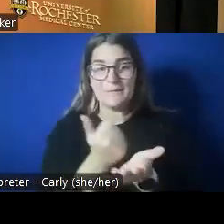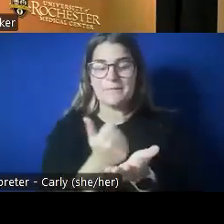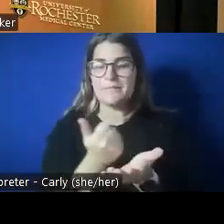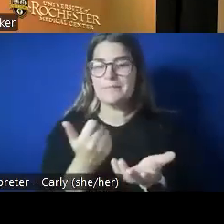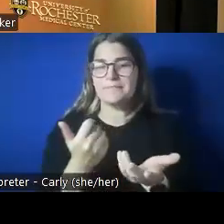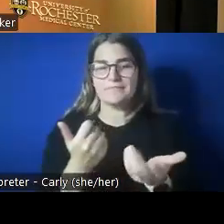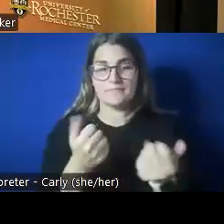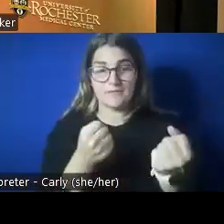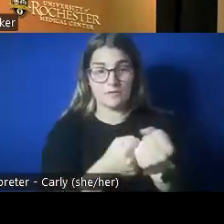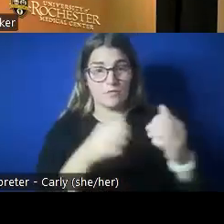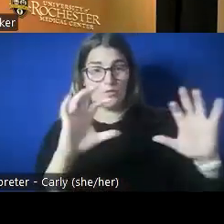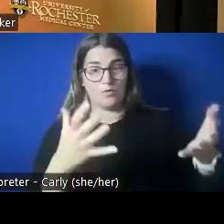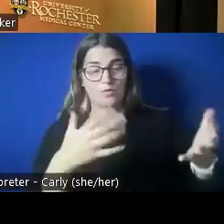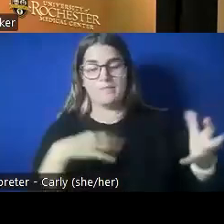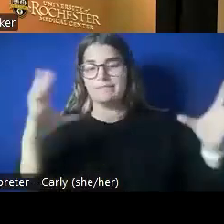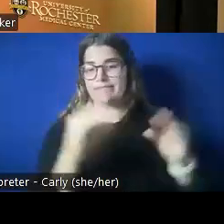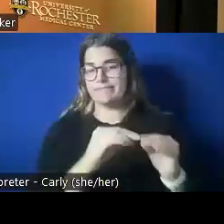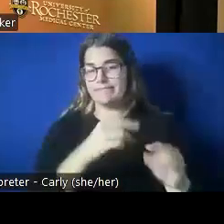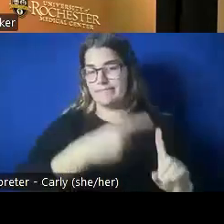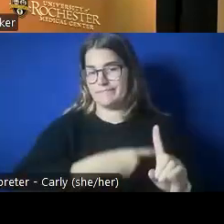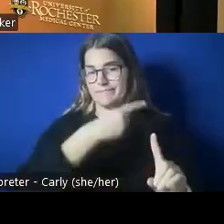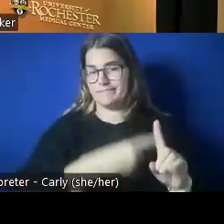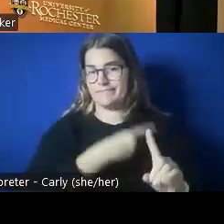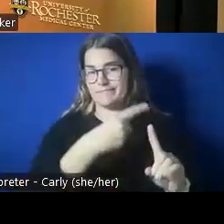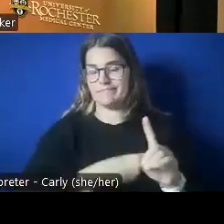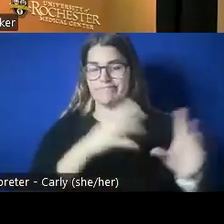support group that meets once a month is a good opportunity to get one of the heel clinicians like